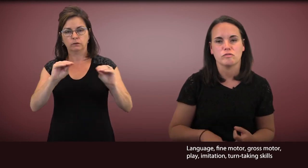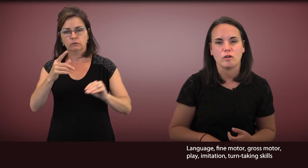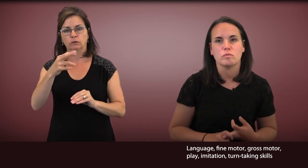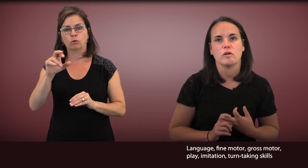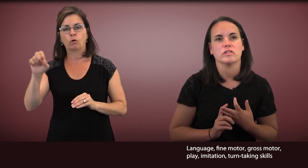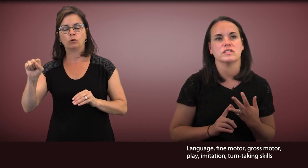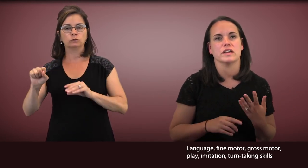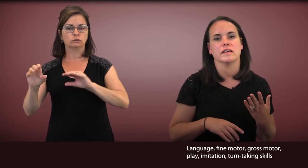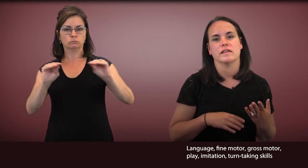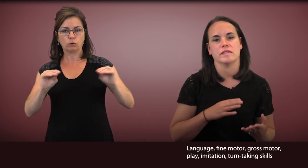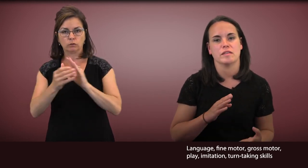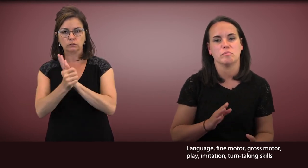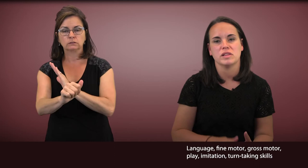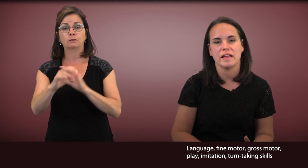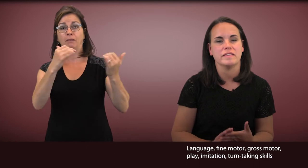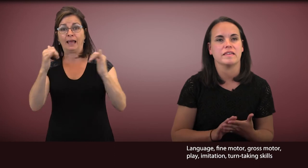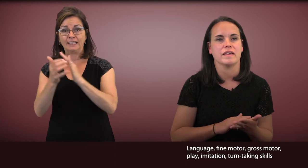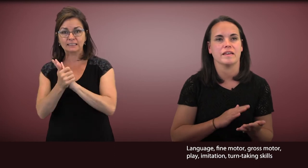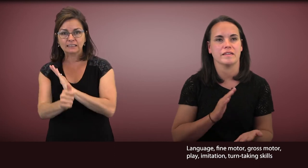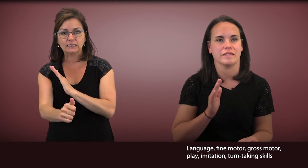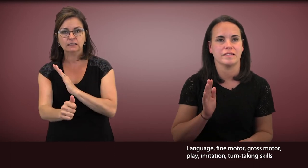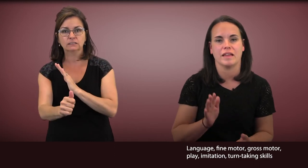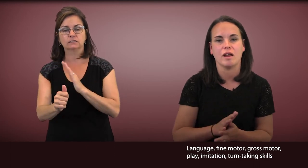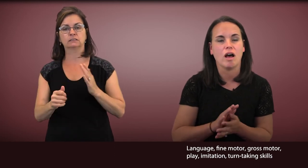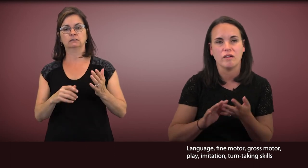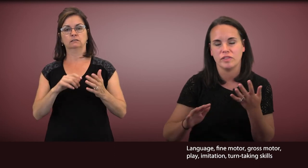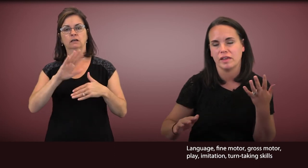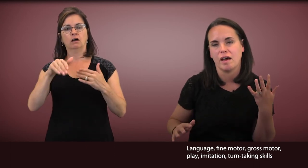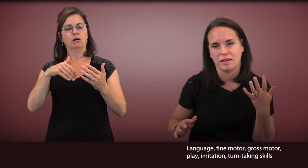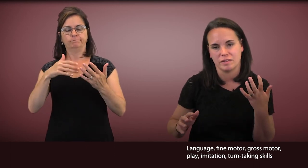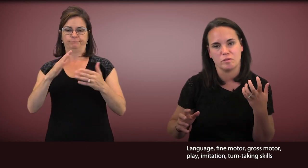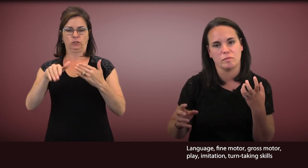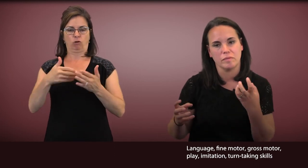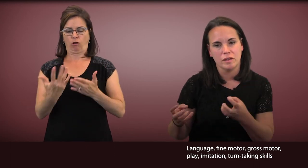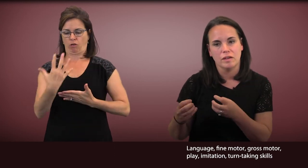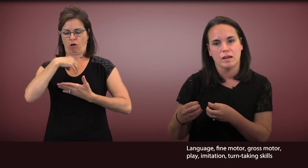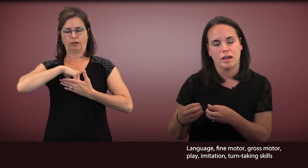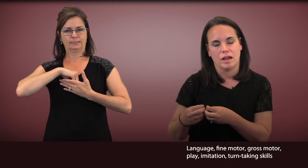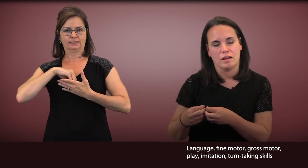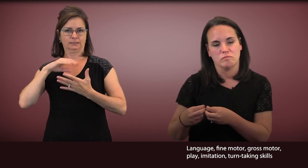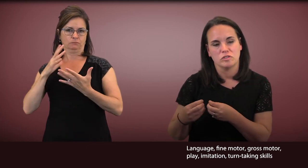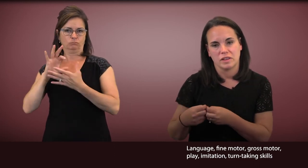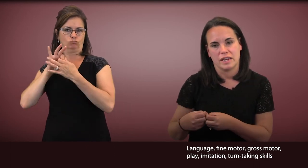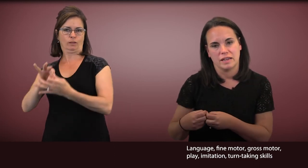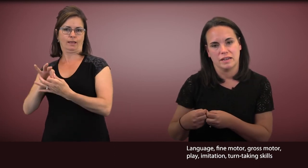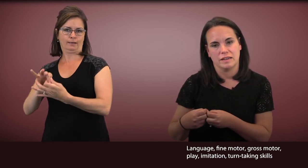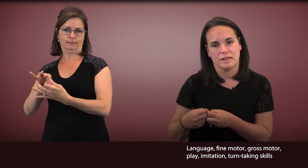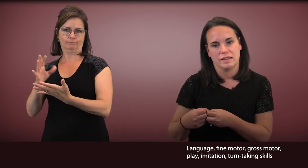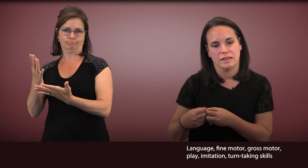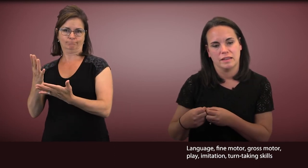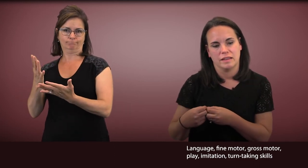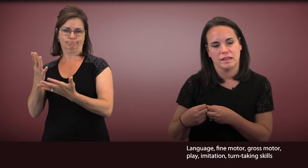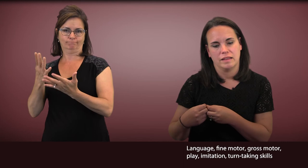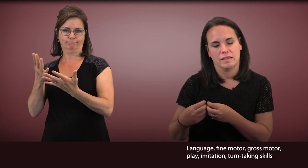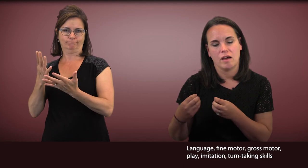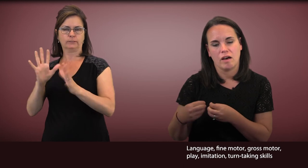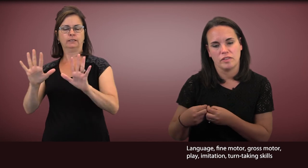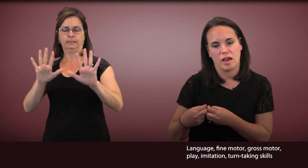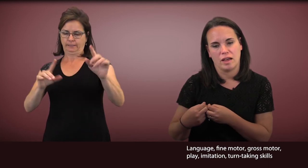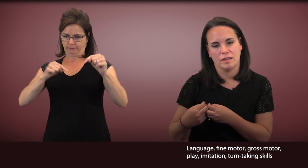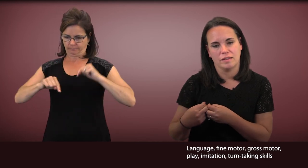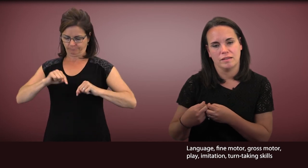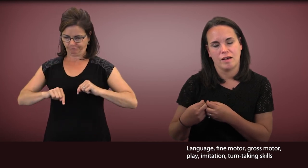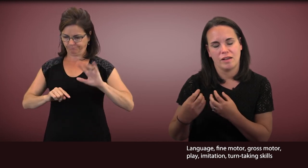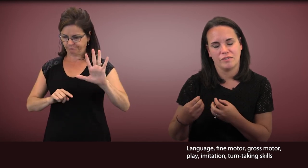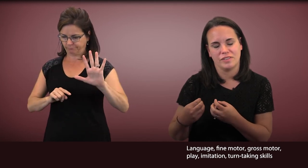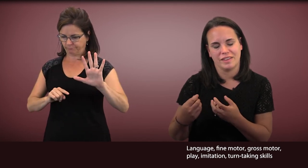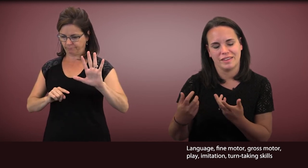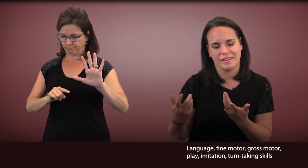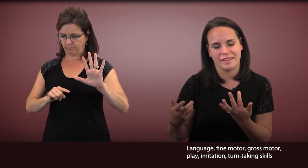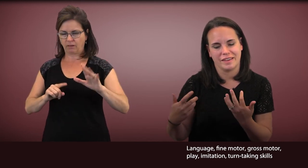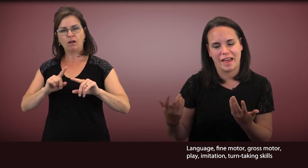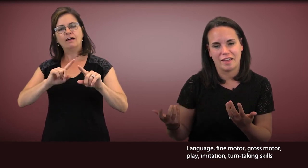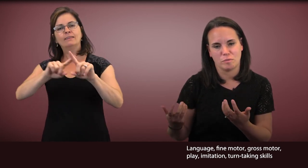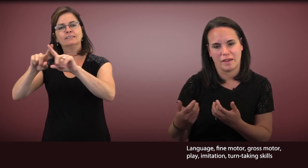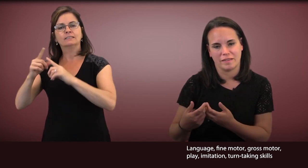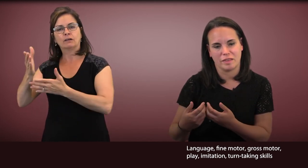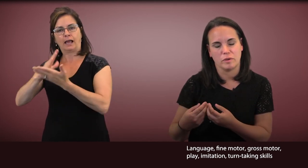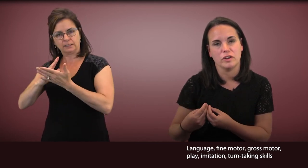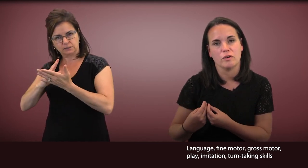gross motor skills, play skills, and all the aspects that we know